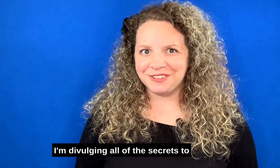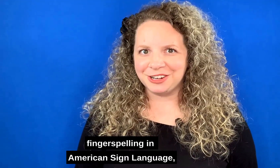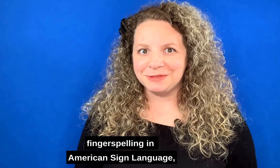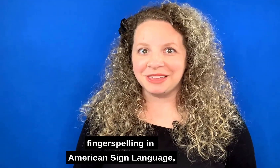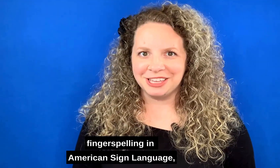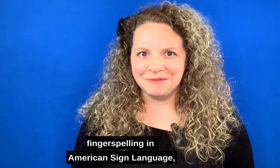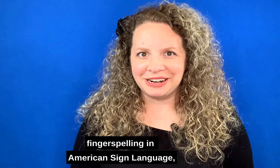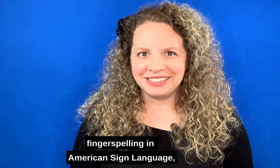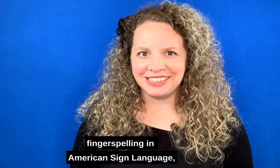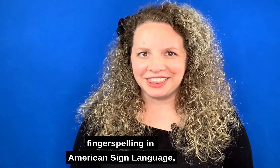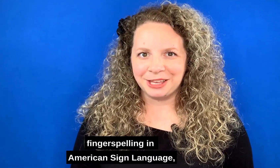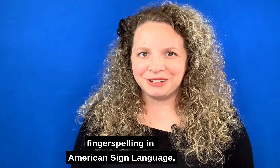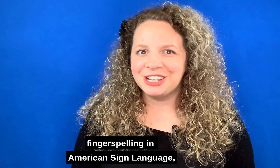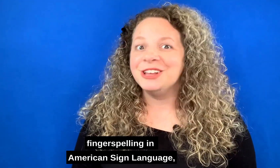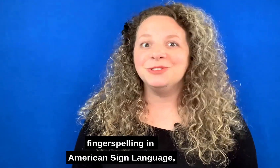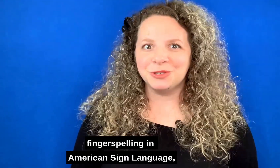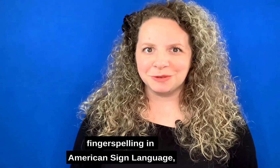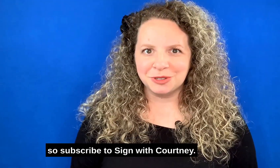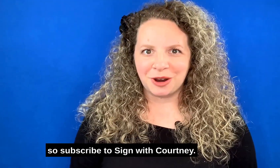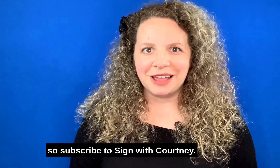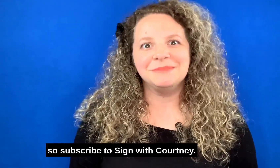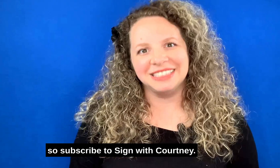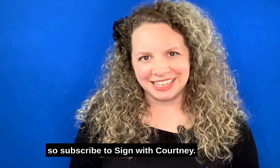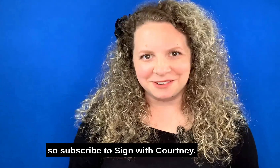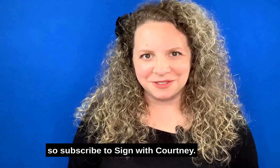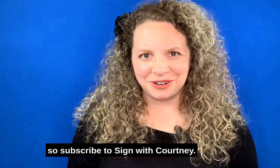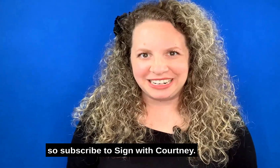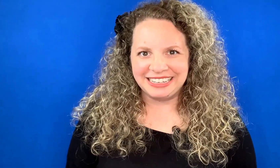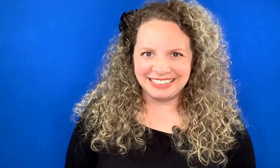to fingerspelling in American Sign Language, so subscribe to Sign with Courtney.